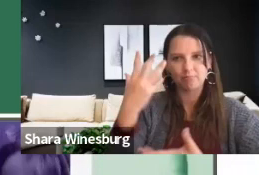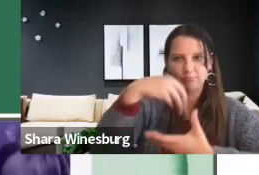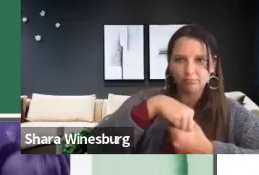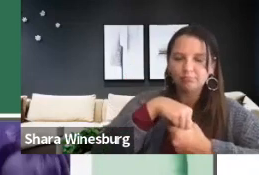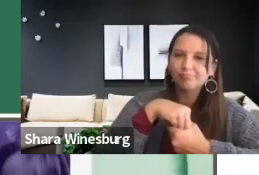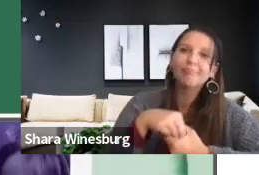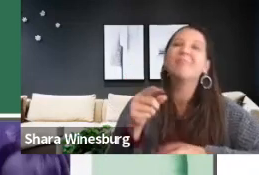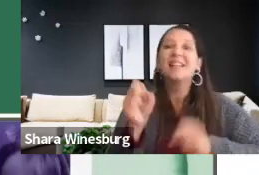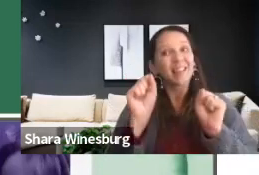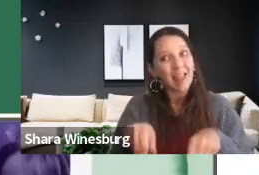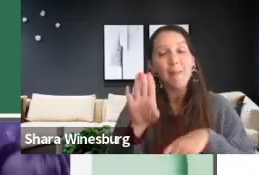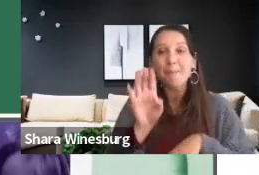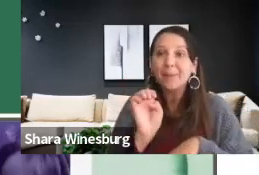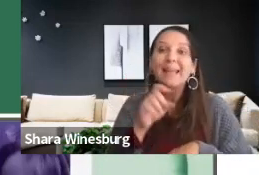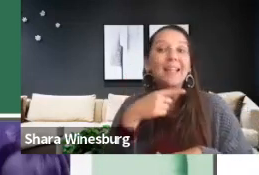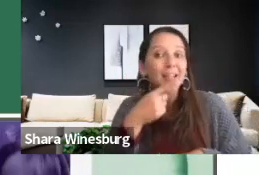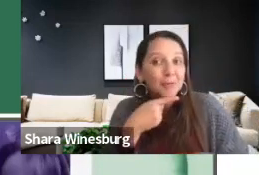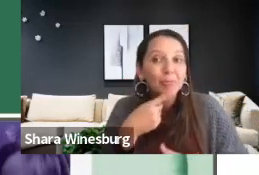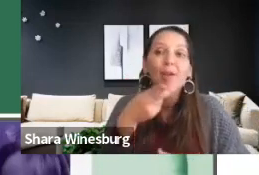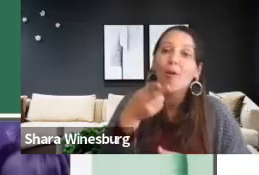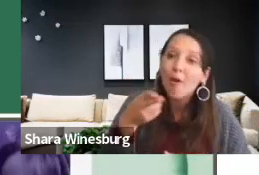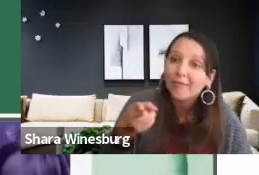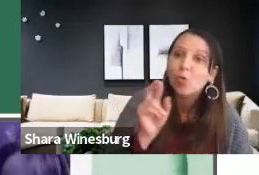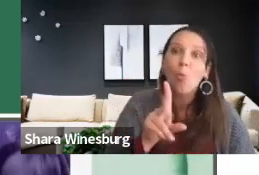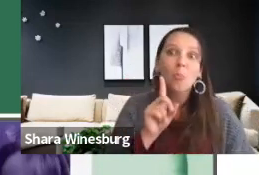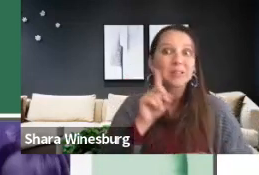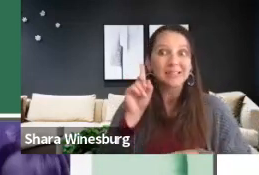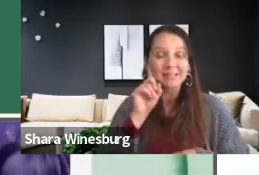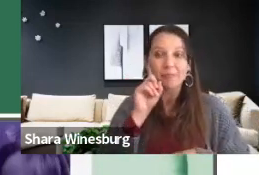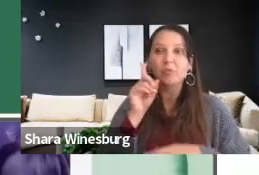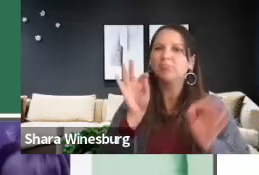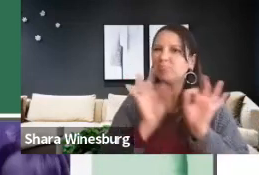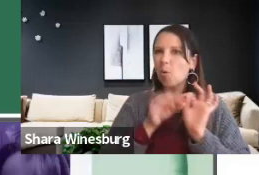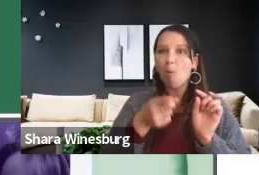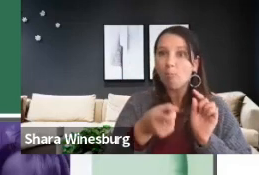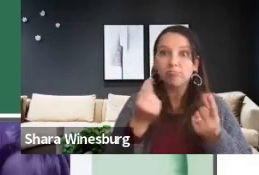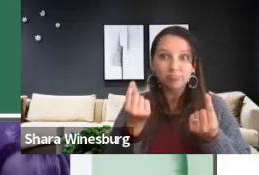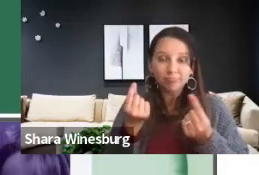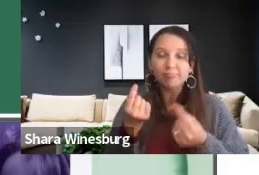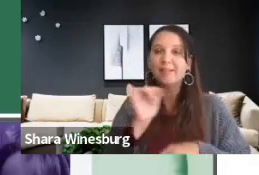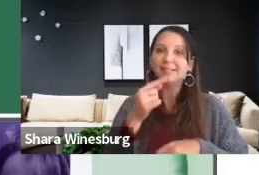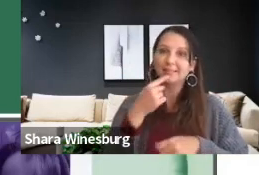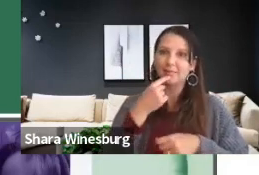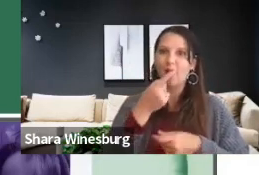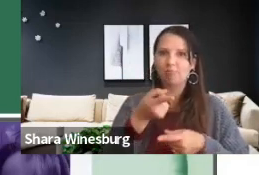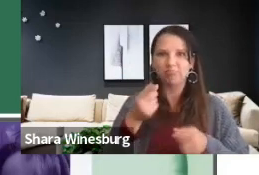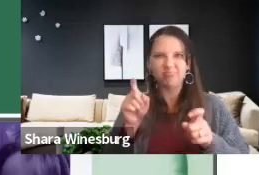Nevada, whether you are hearing, deaf, or hard of hearing.